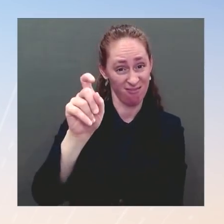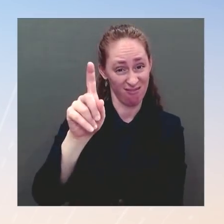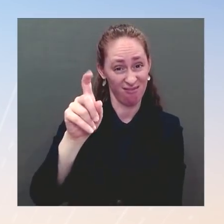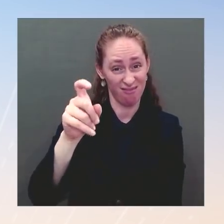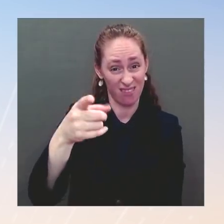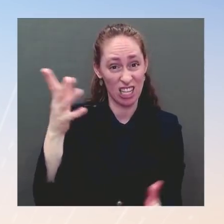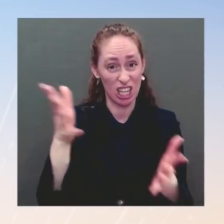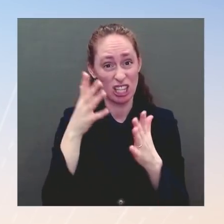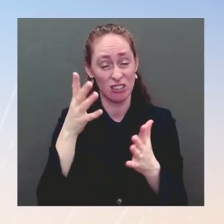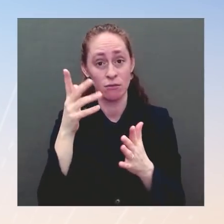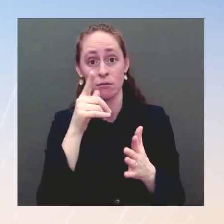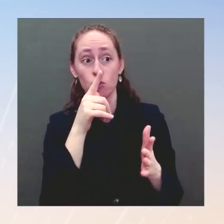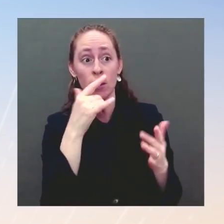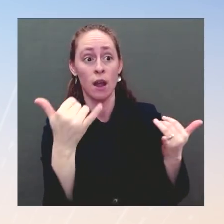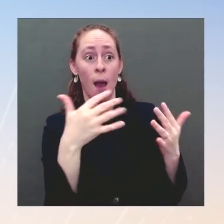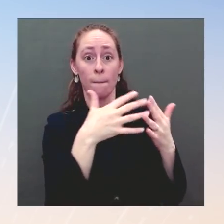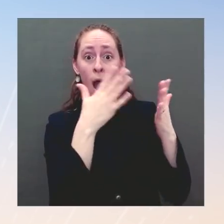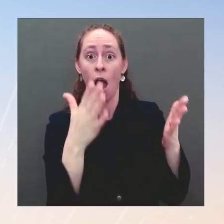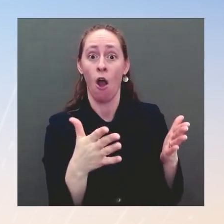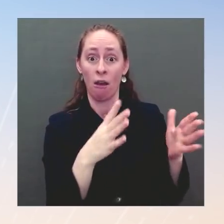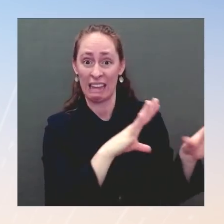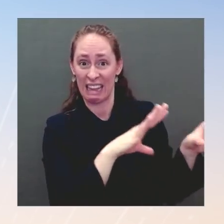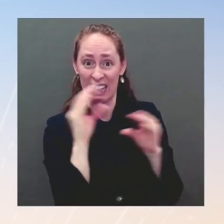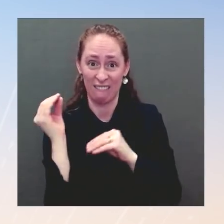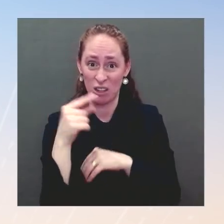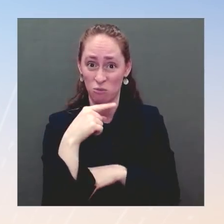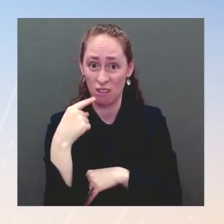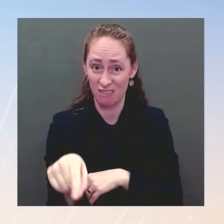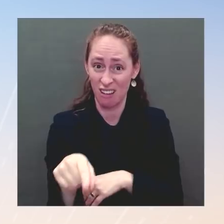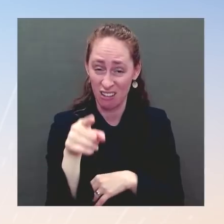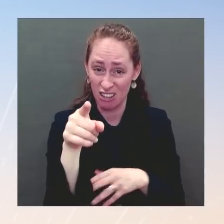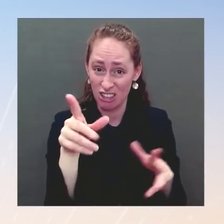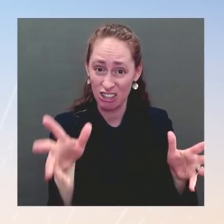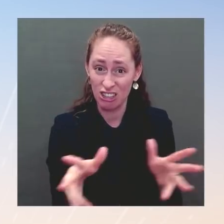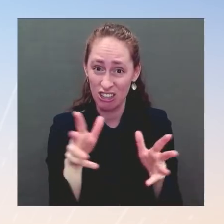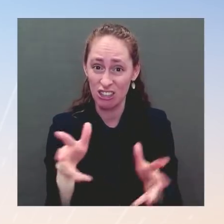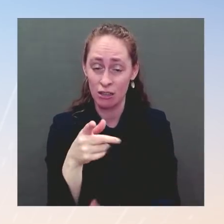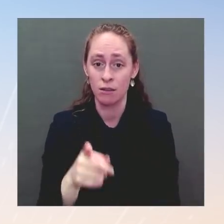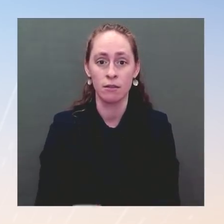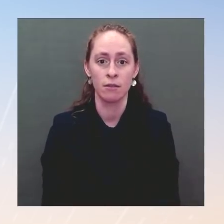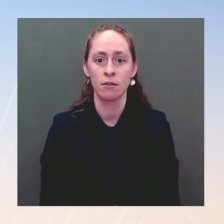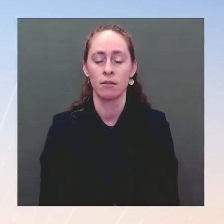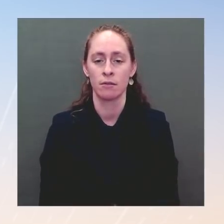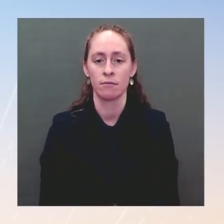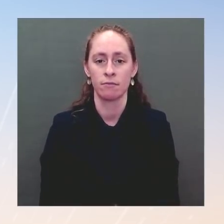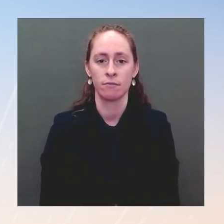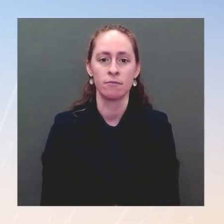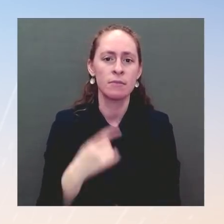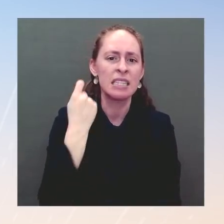is issuing an advisory saying -- for Americans to have evacuation plans that do not rely on government assistance.